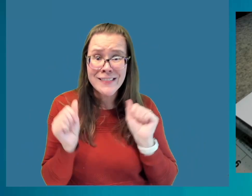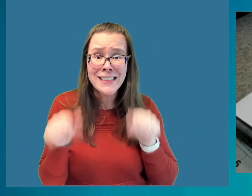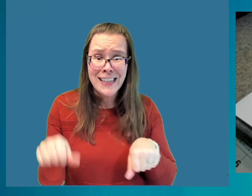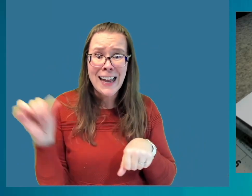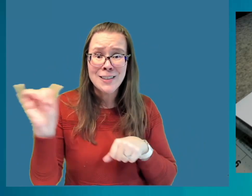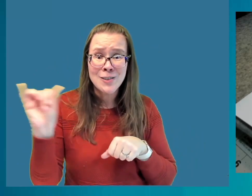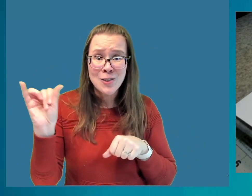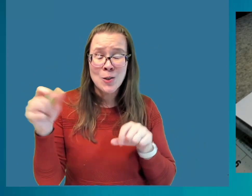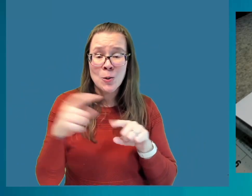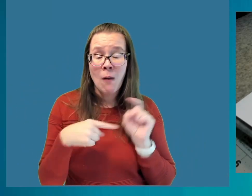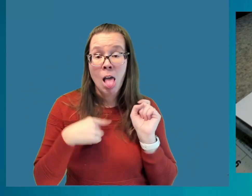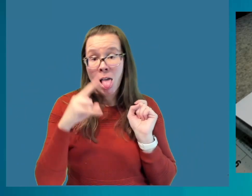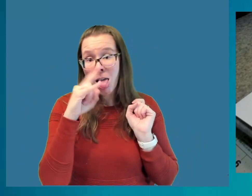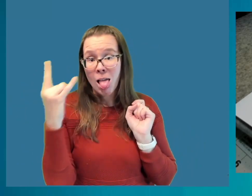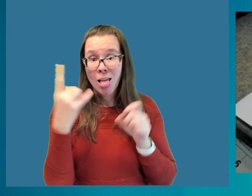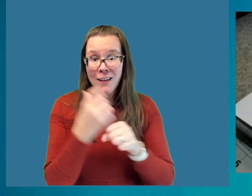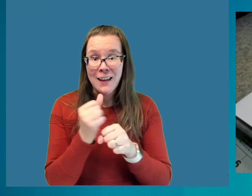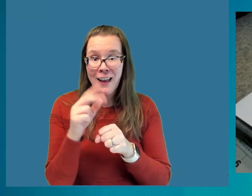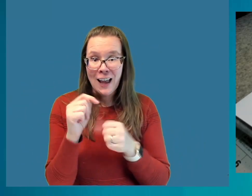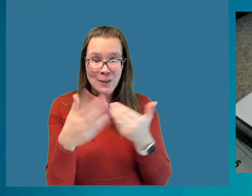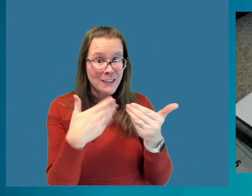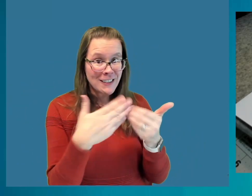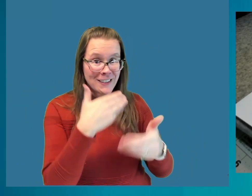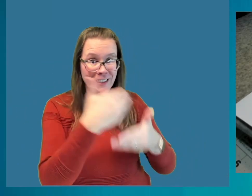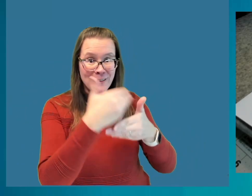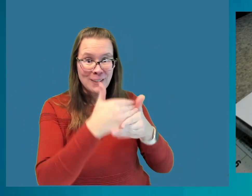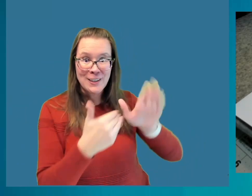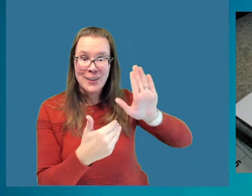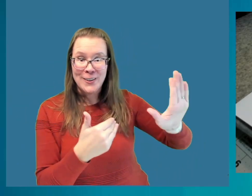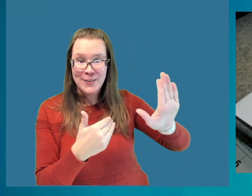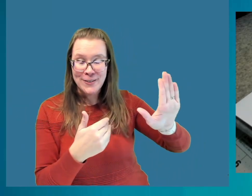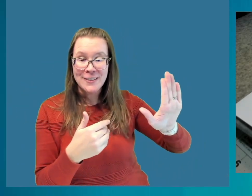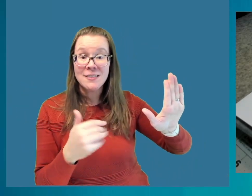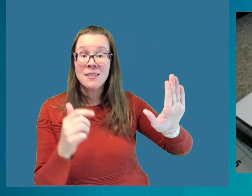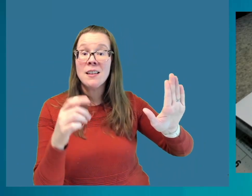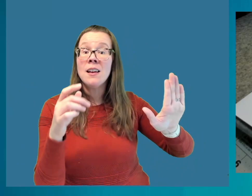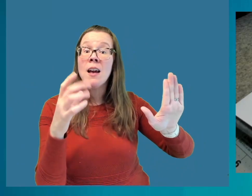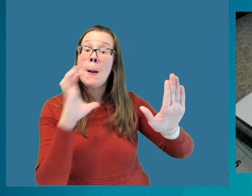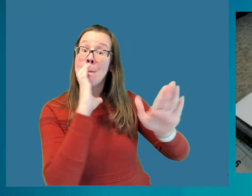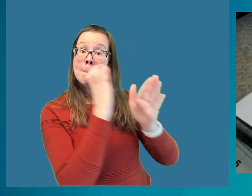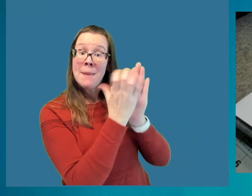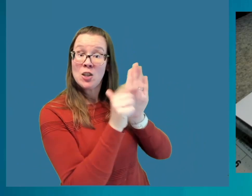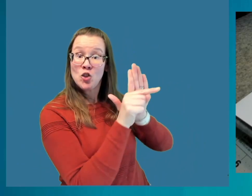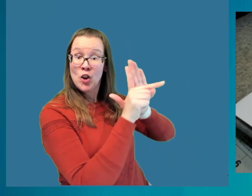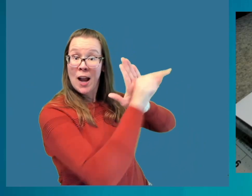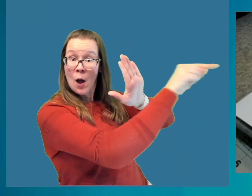or a light pad. you can put it on a light box - either way. Uh, I use windows just because it's